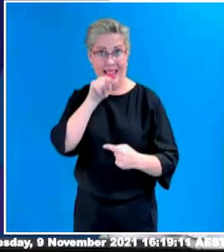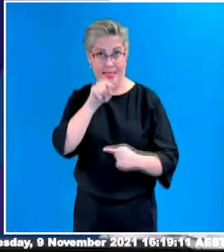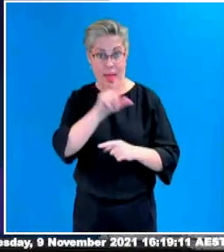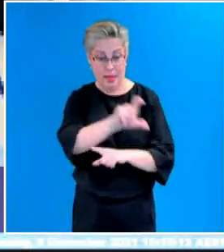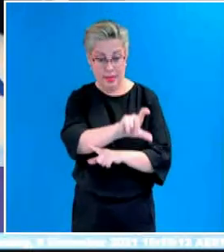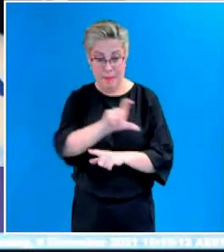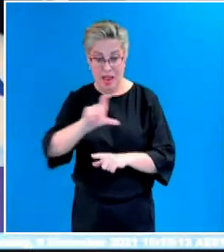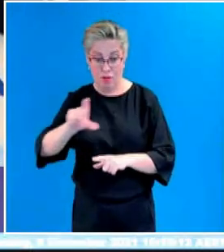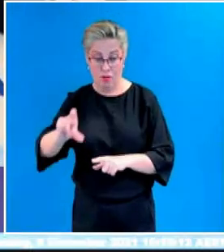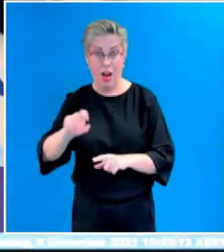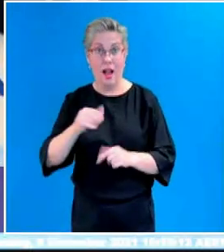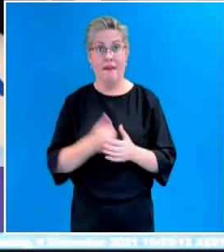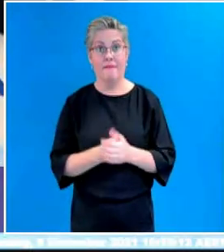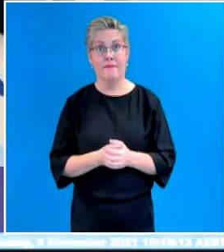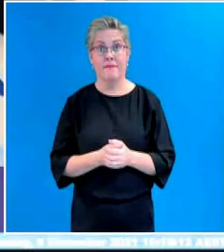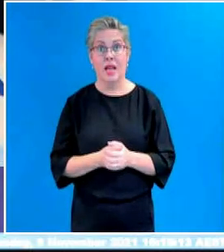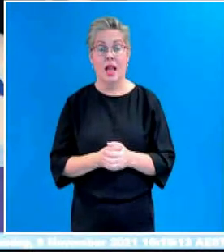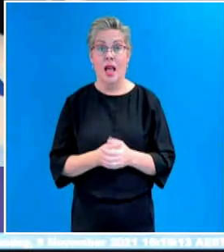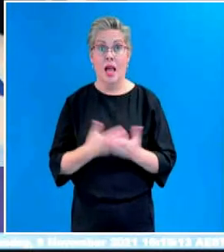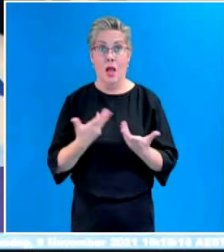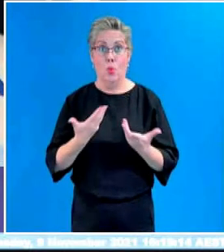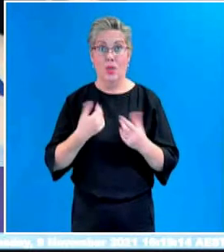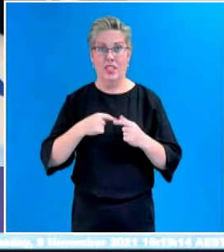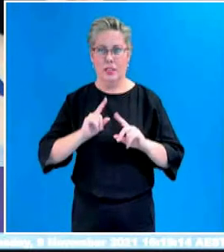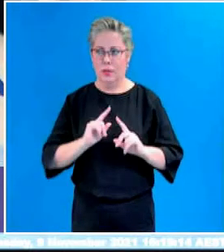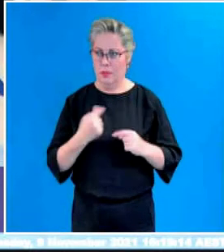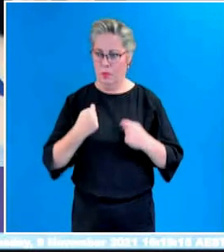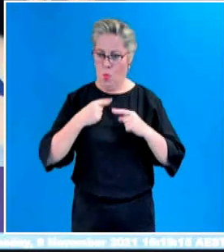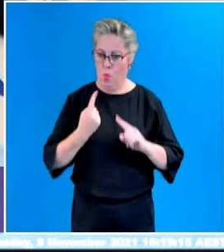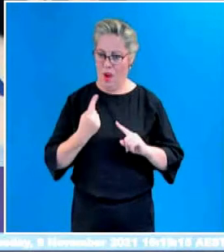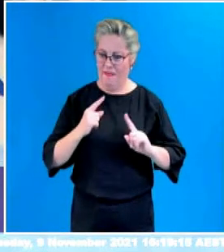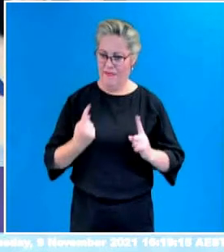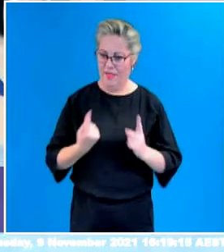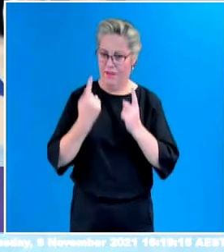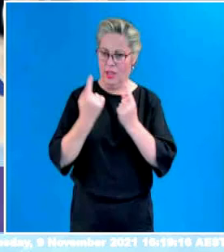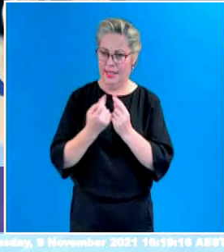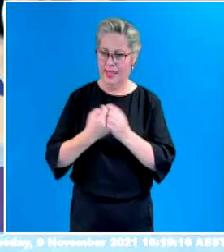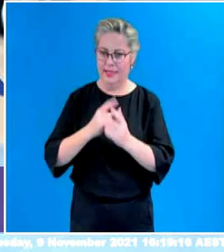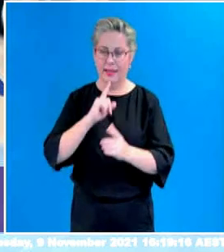the beginning of this discussion today, is very much saying that the Convention